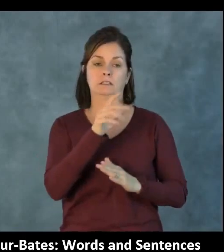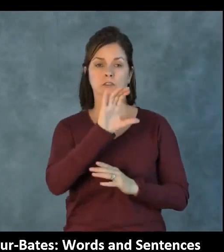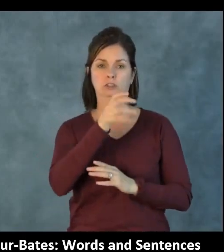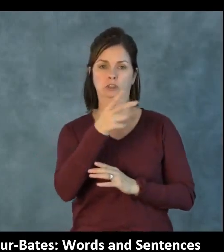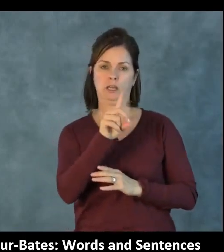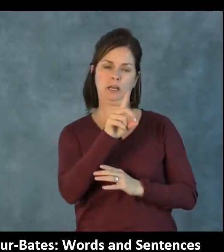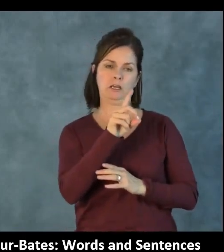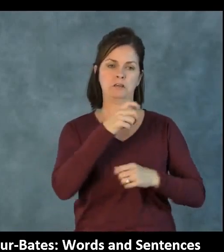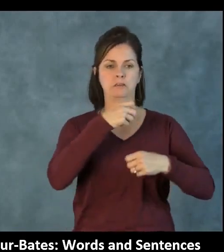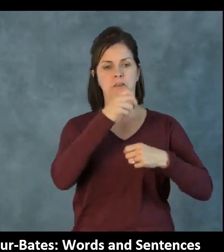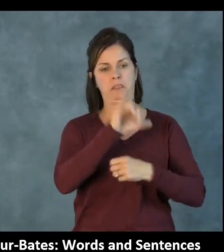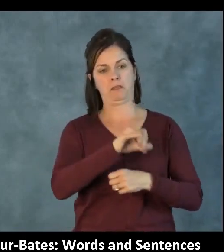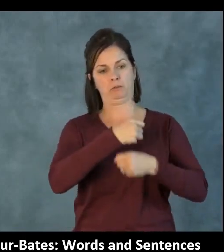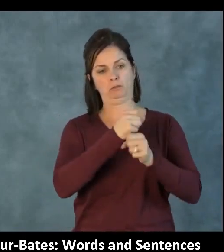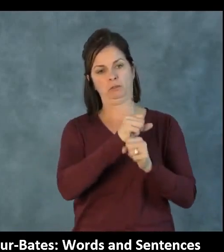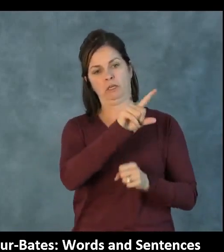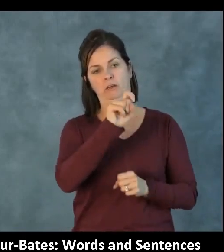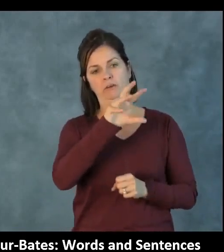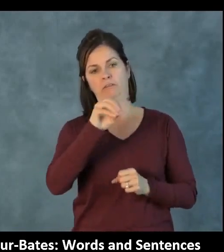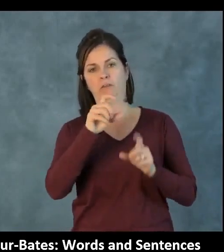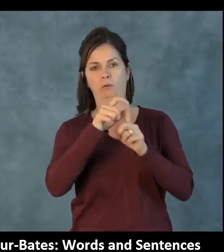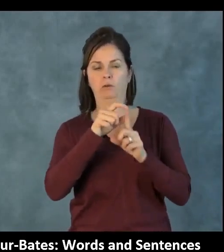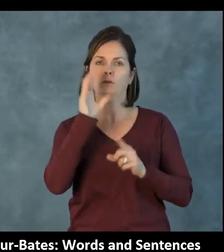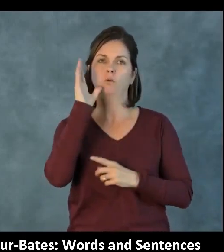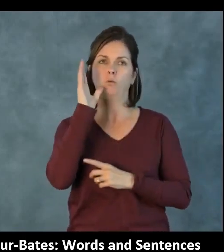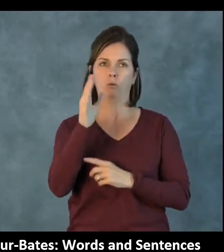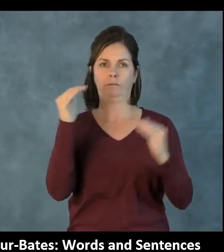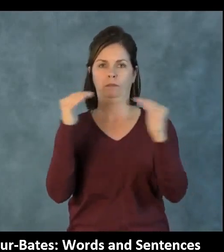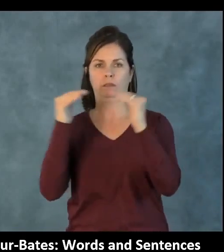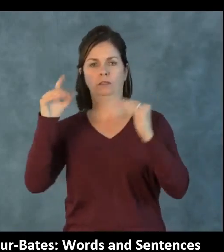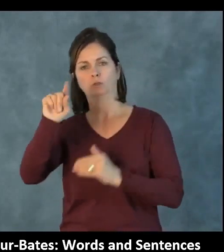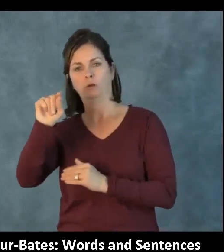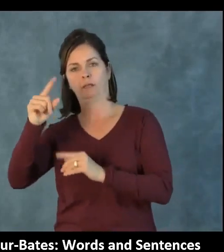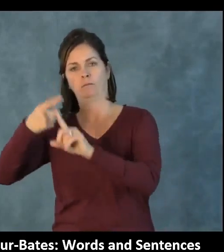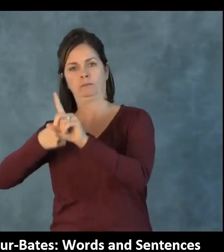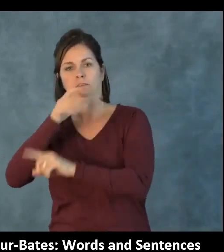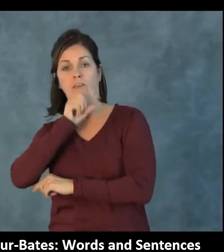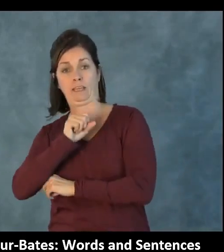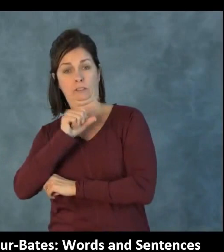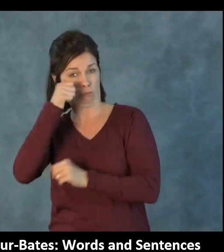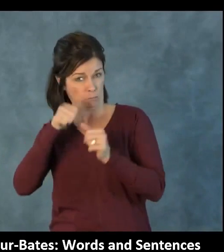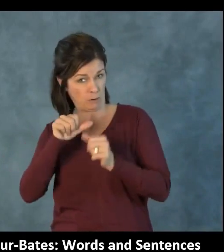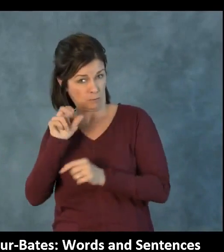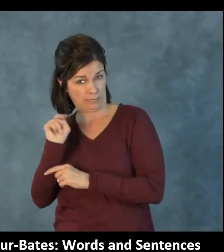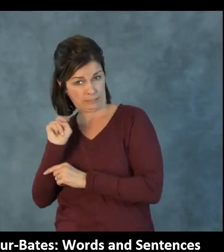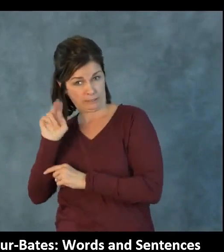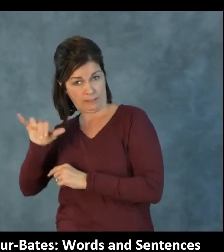is going to be about 20 months of age. Remember, Nicholas is 27 months of age